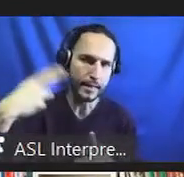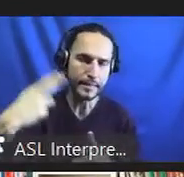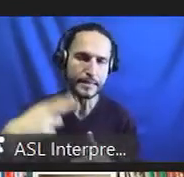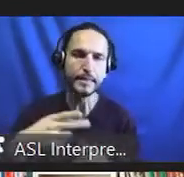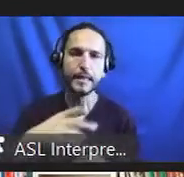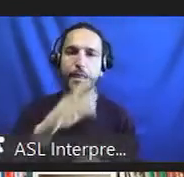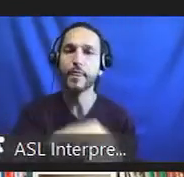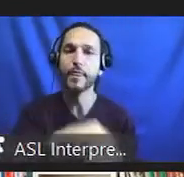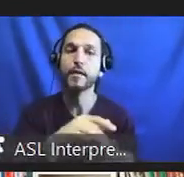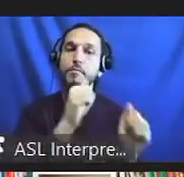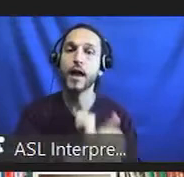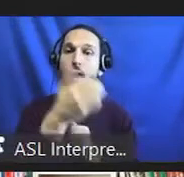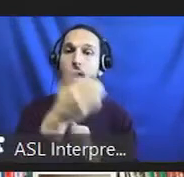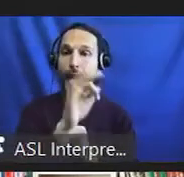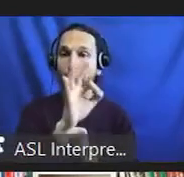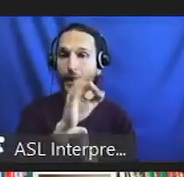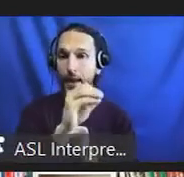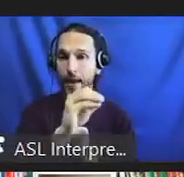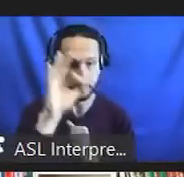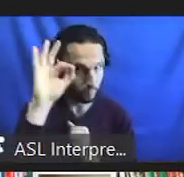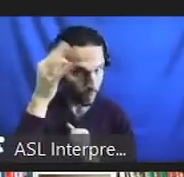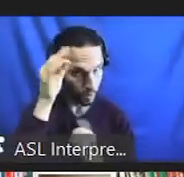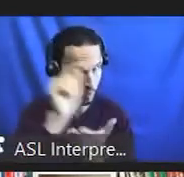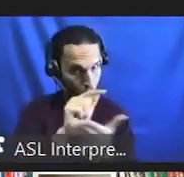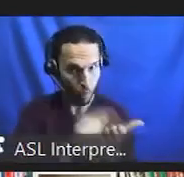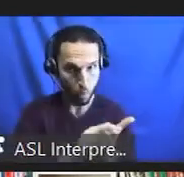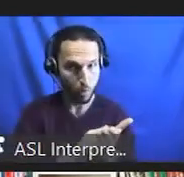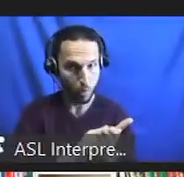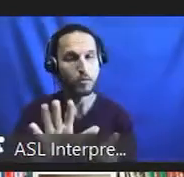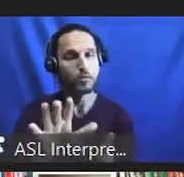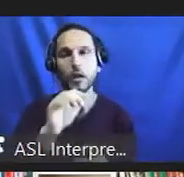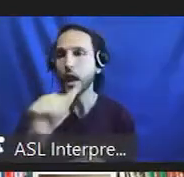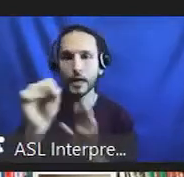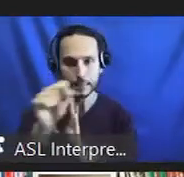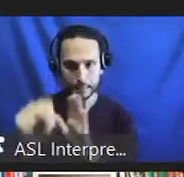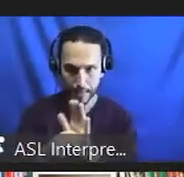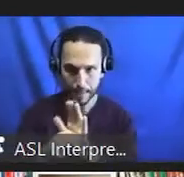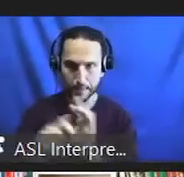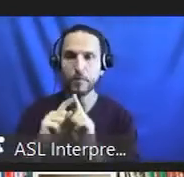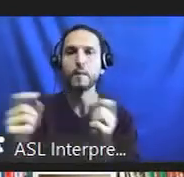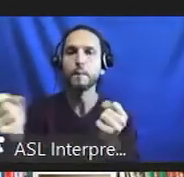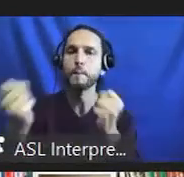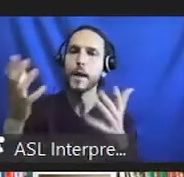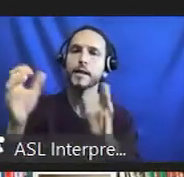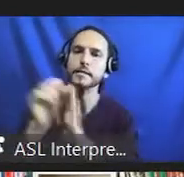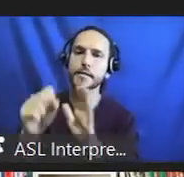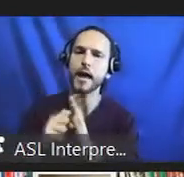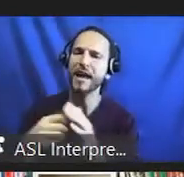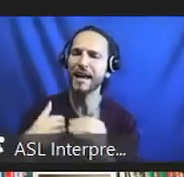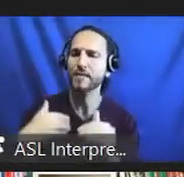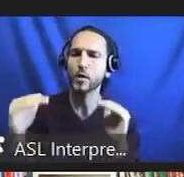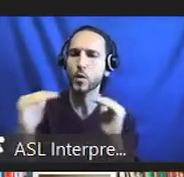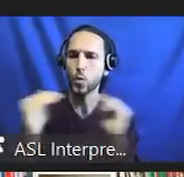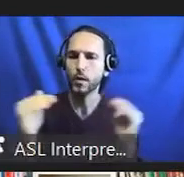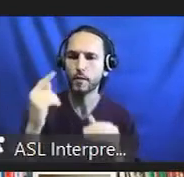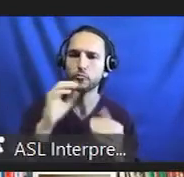It's a federal law. it's not a state law, although there are many states that have equivalent disability